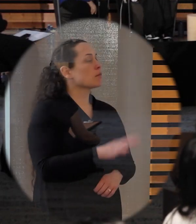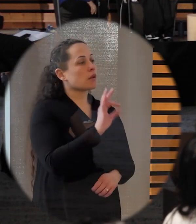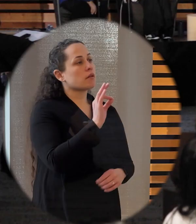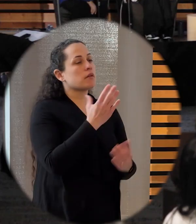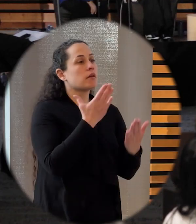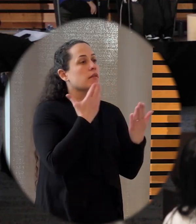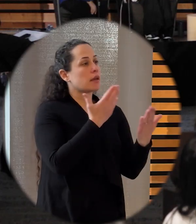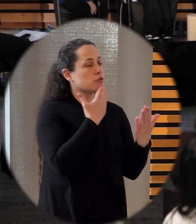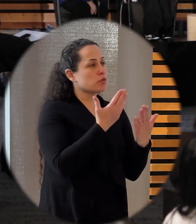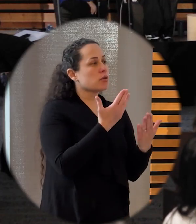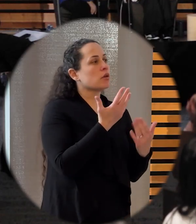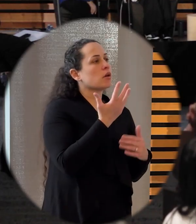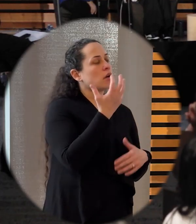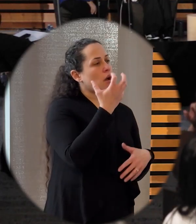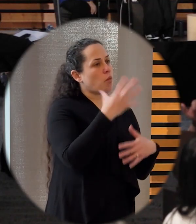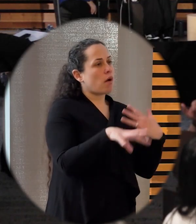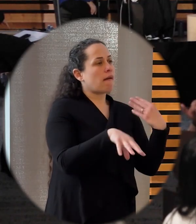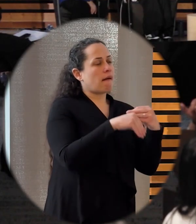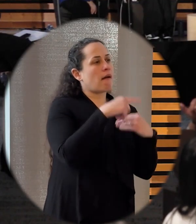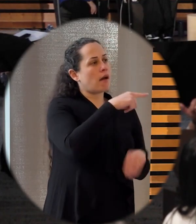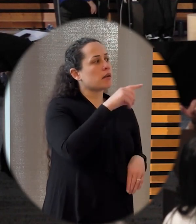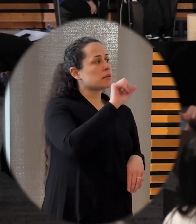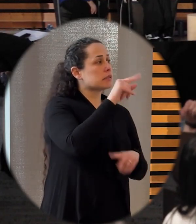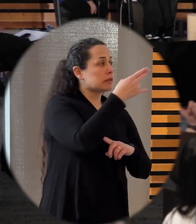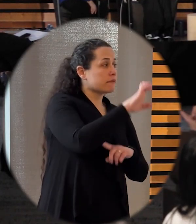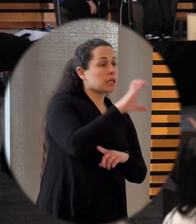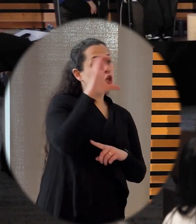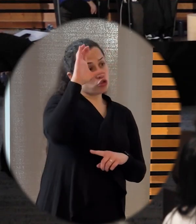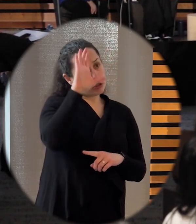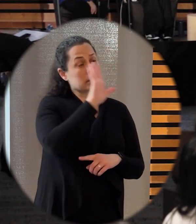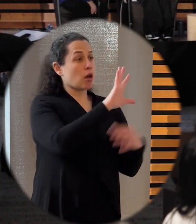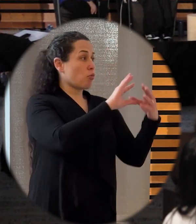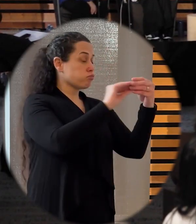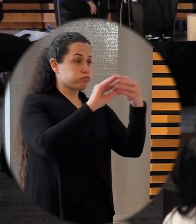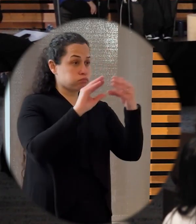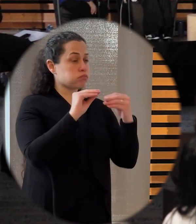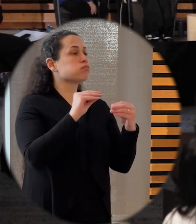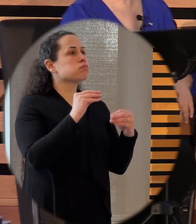build on what Stephanie and Chris both shared in their responses and in their presentations.